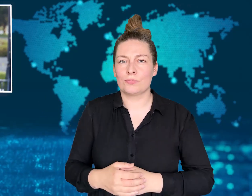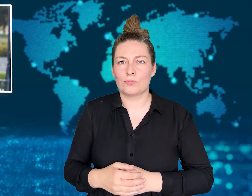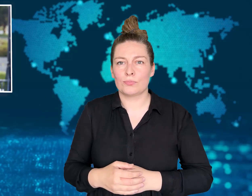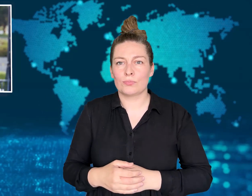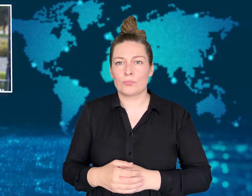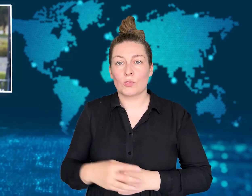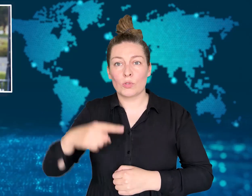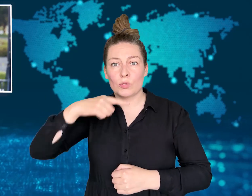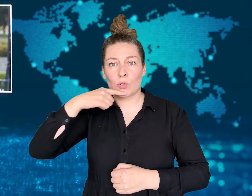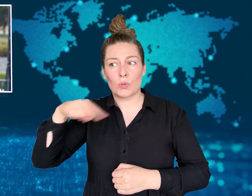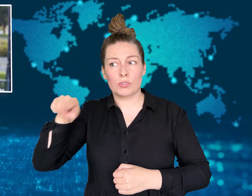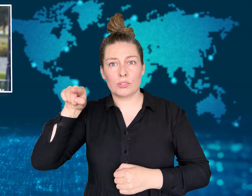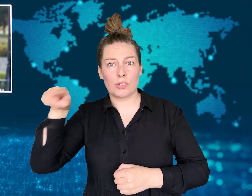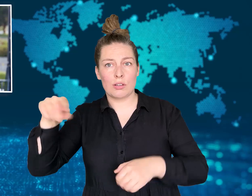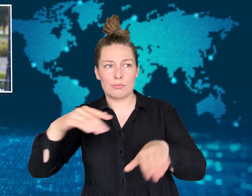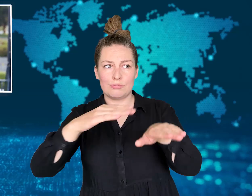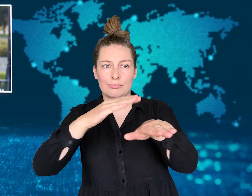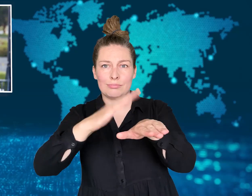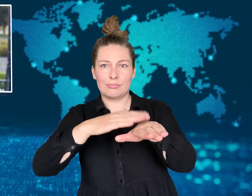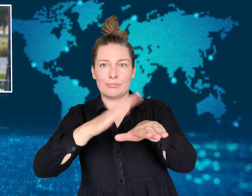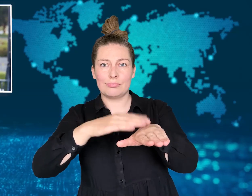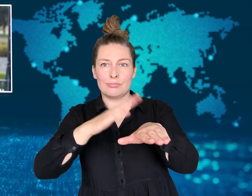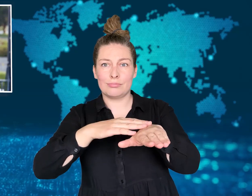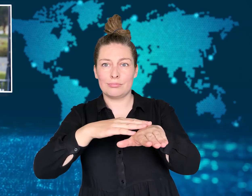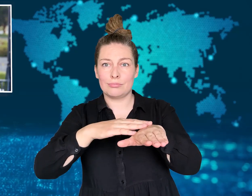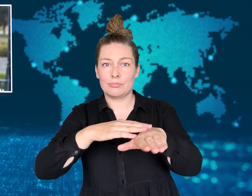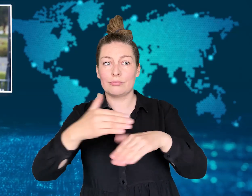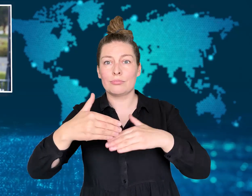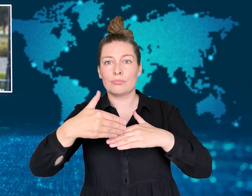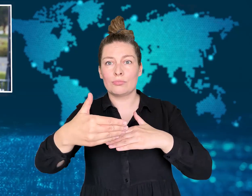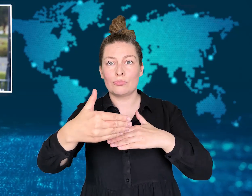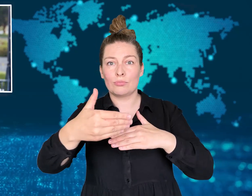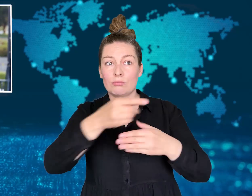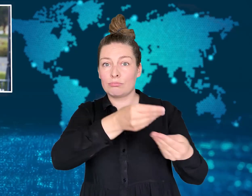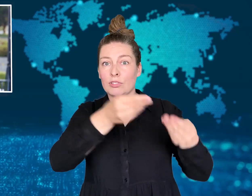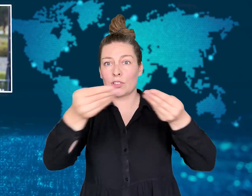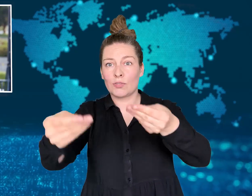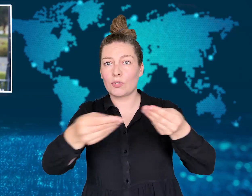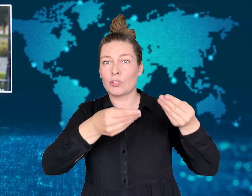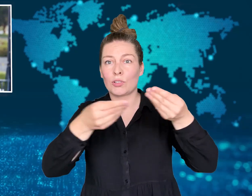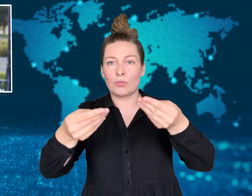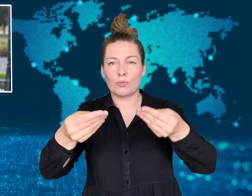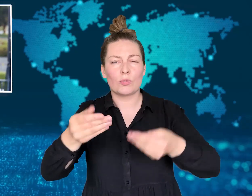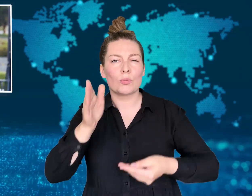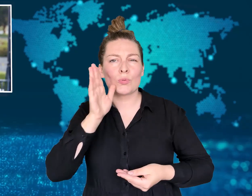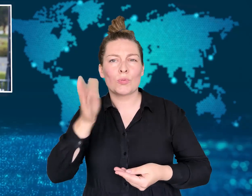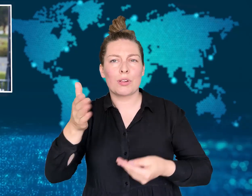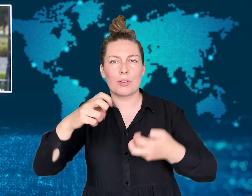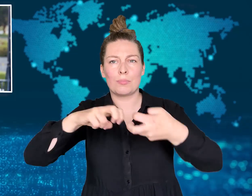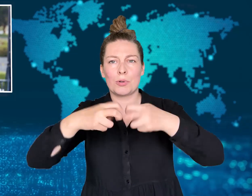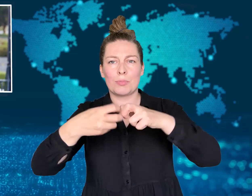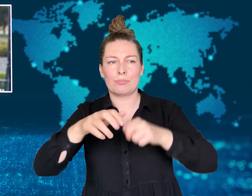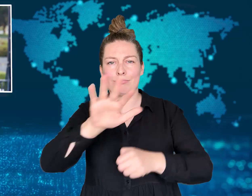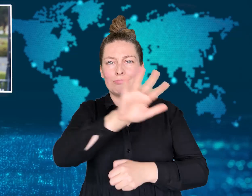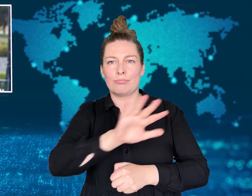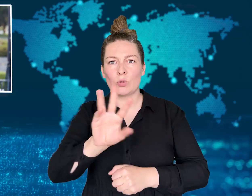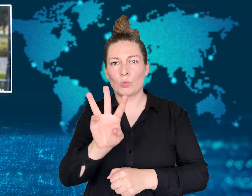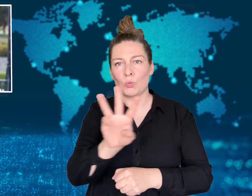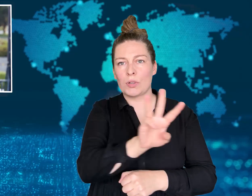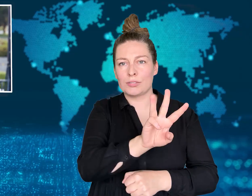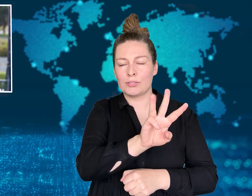send advanced fighter jets to Ukraine - something that Russia recently said